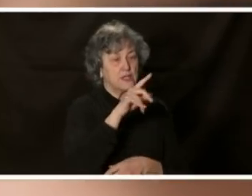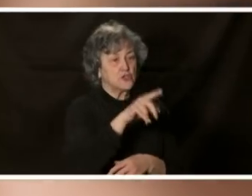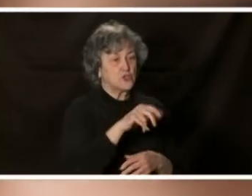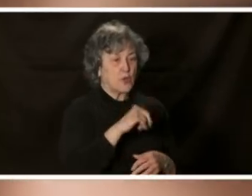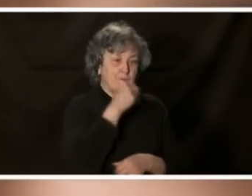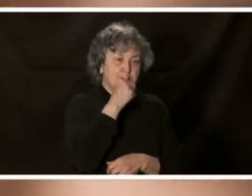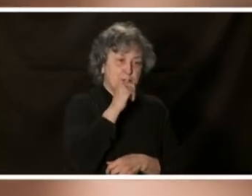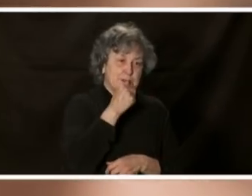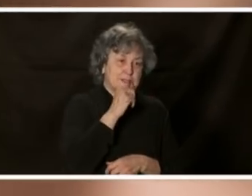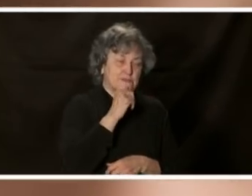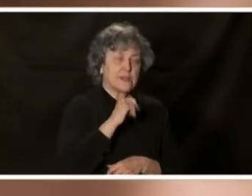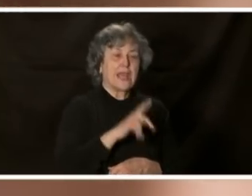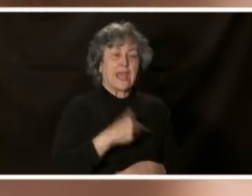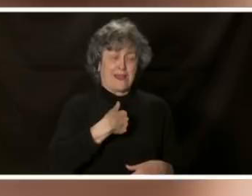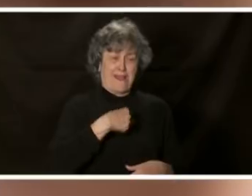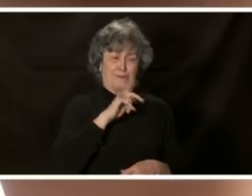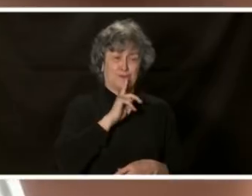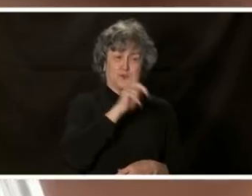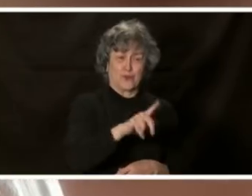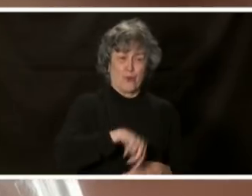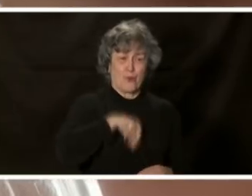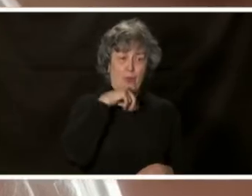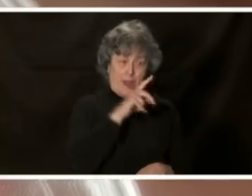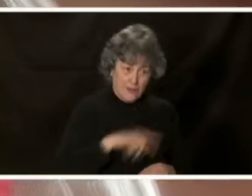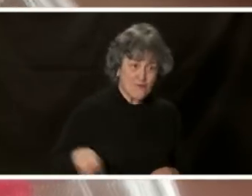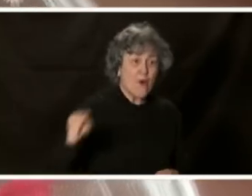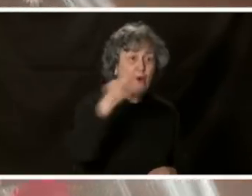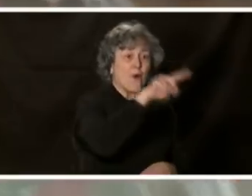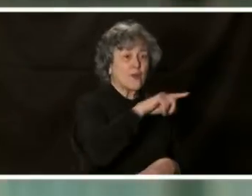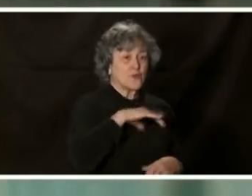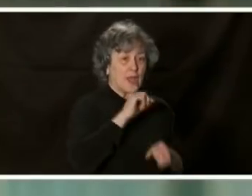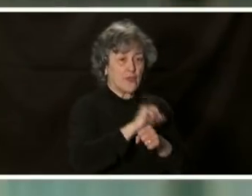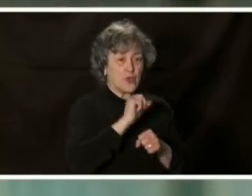AND I AM SO PROUD OF ALL OF YOU AND THE WORK YOU HAVE ACCOMPLISHED.